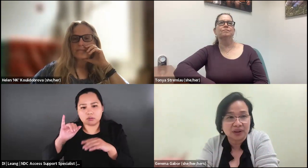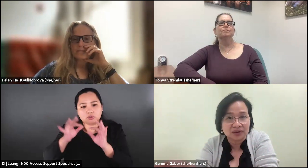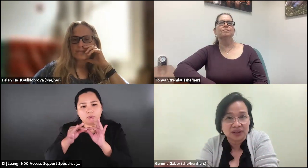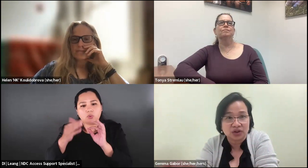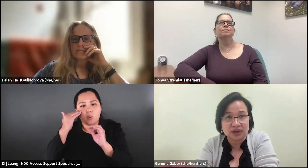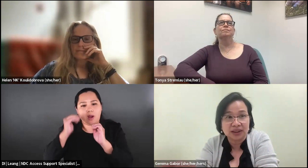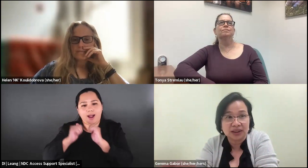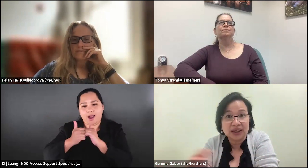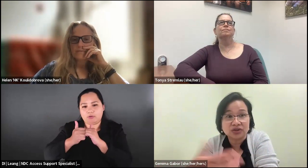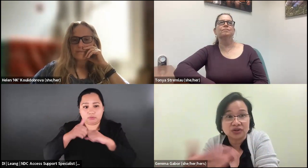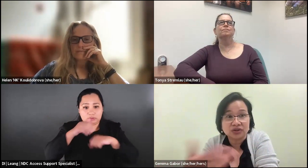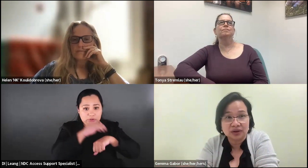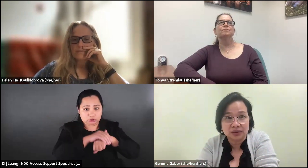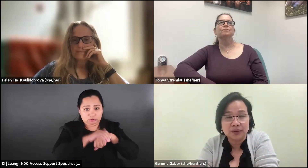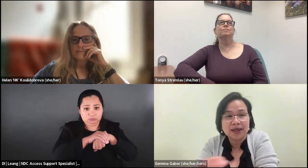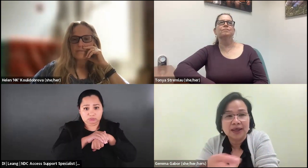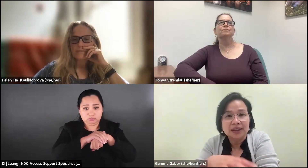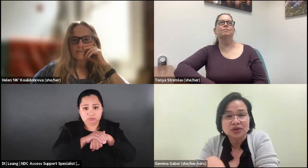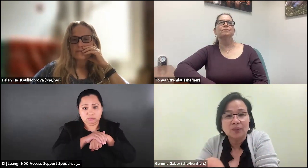language acquisition is taught.